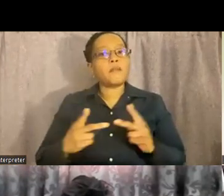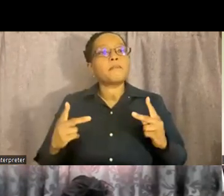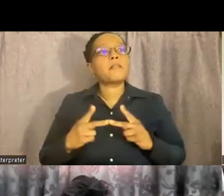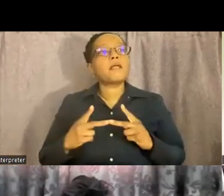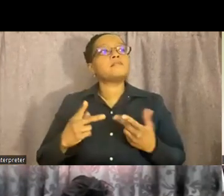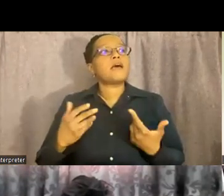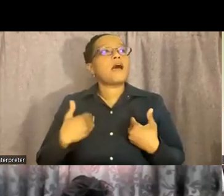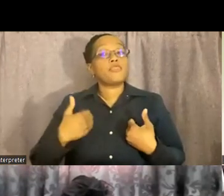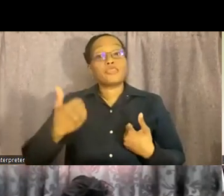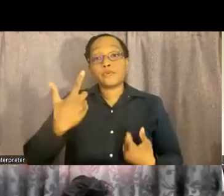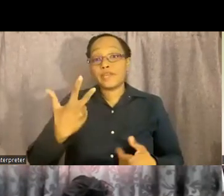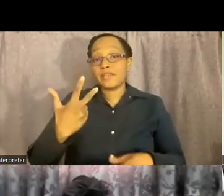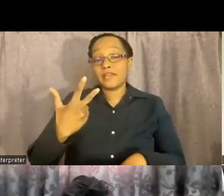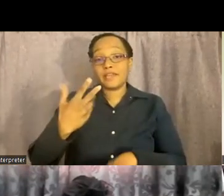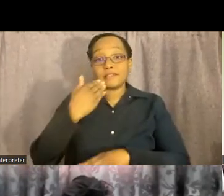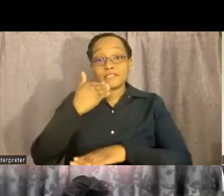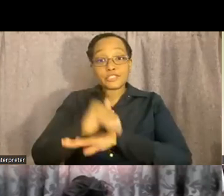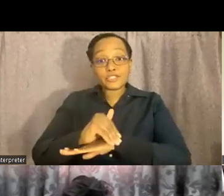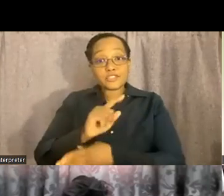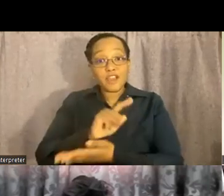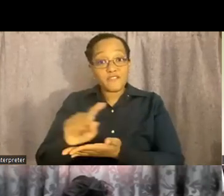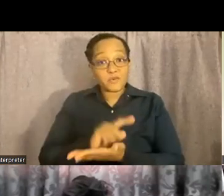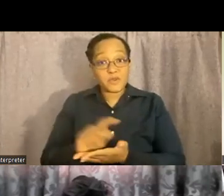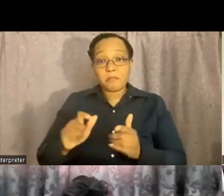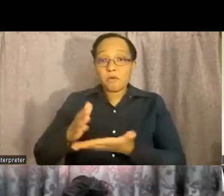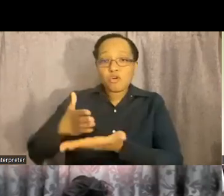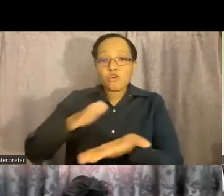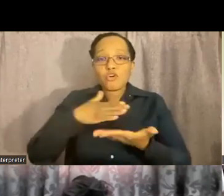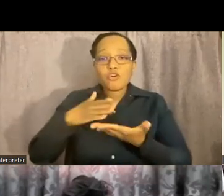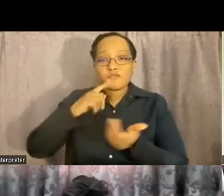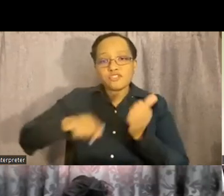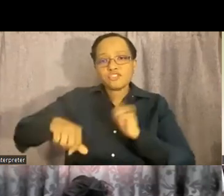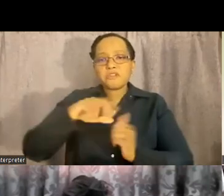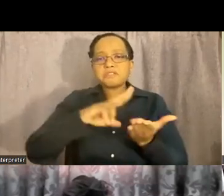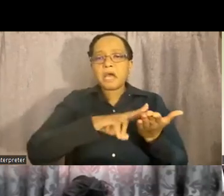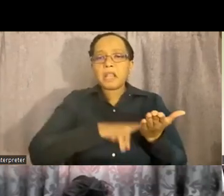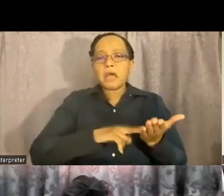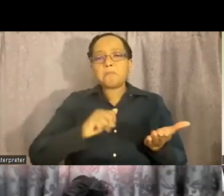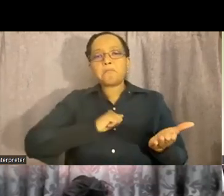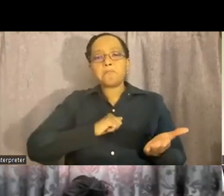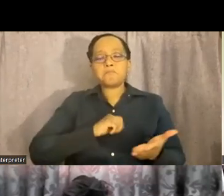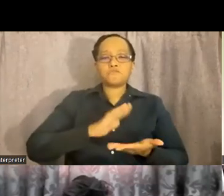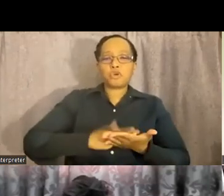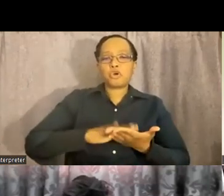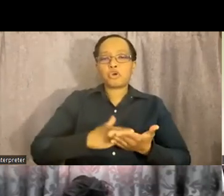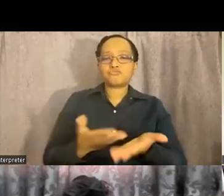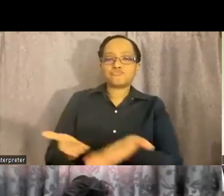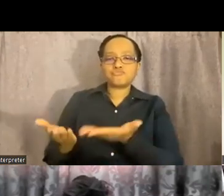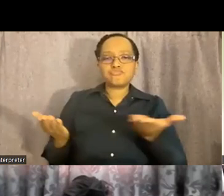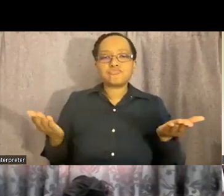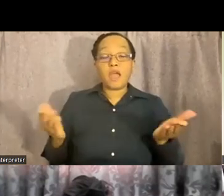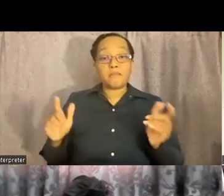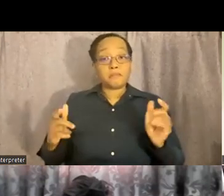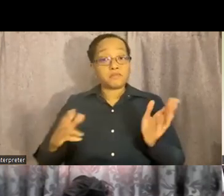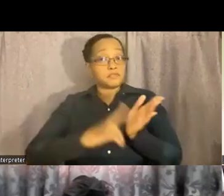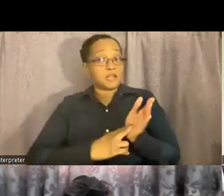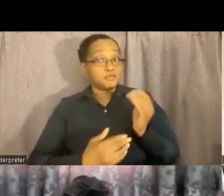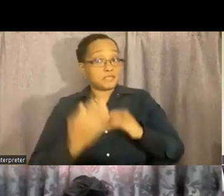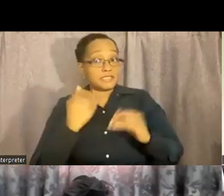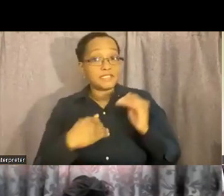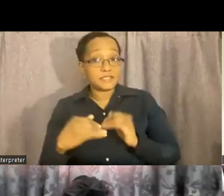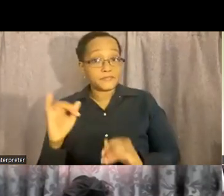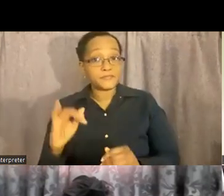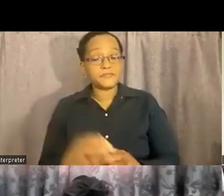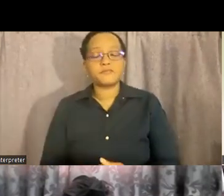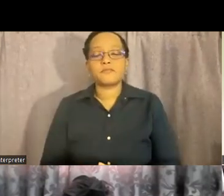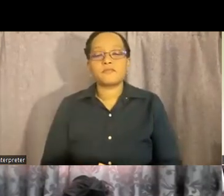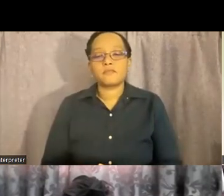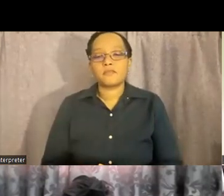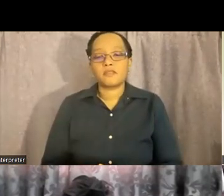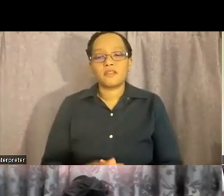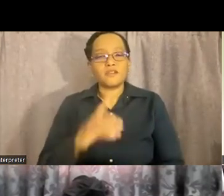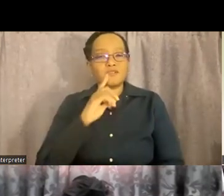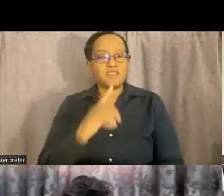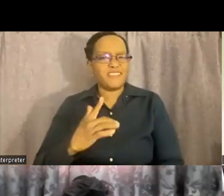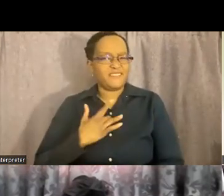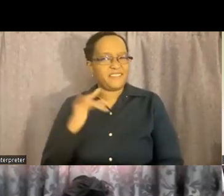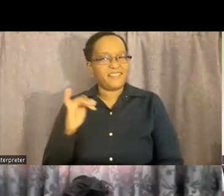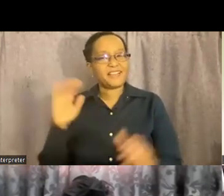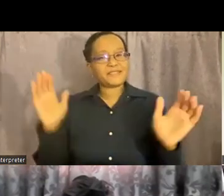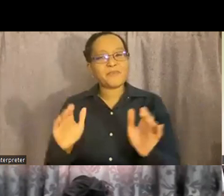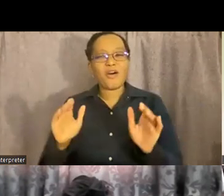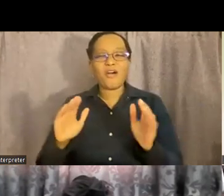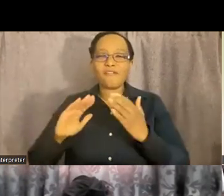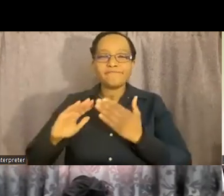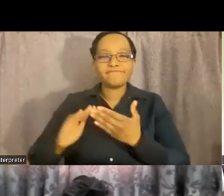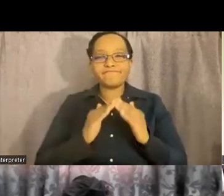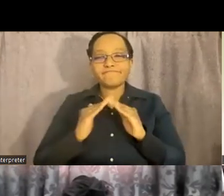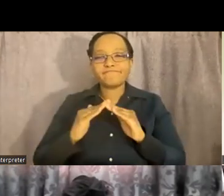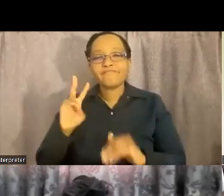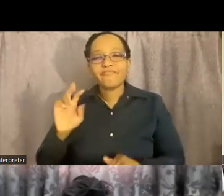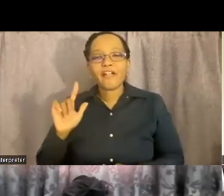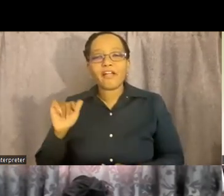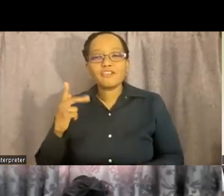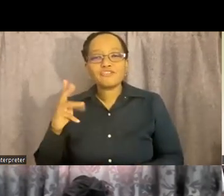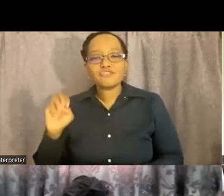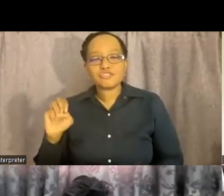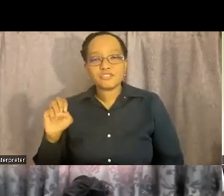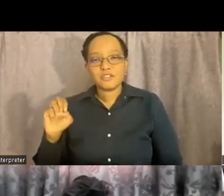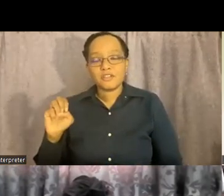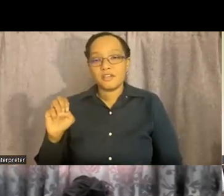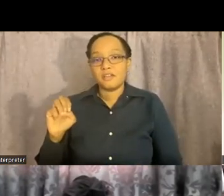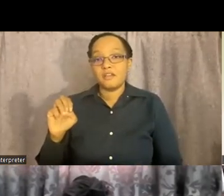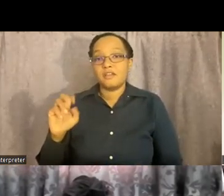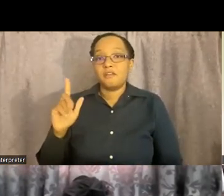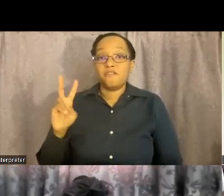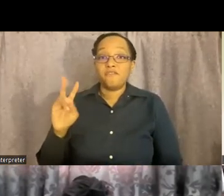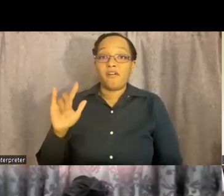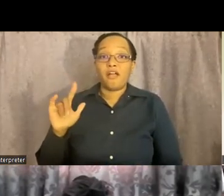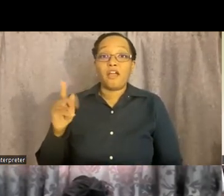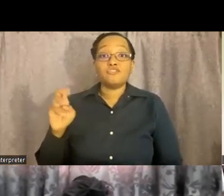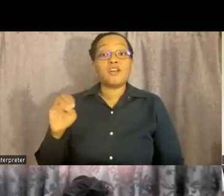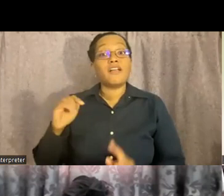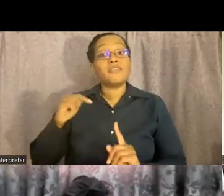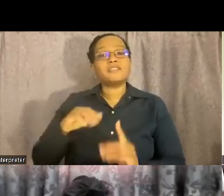dinners a week . This is not the community intended for people with disabilities